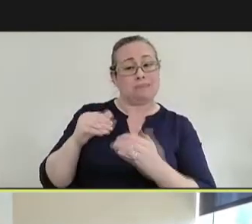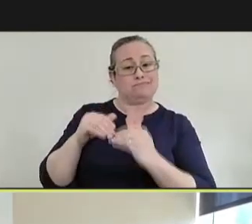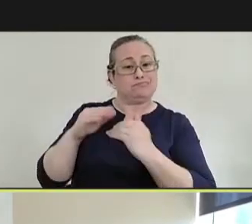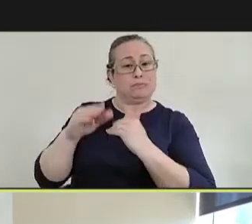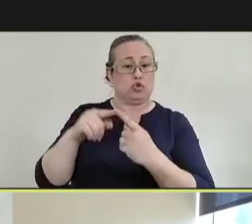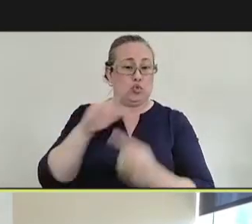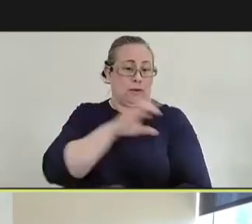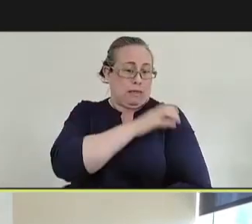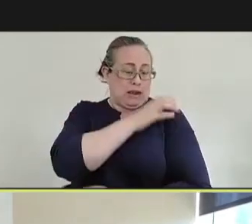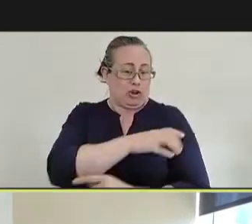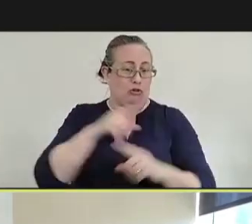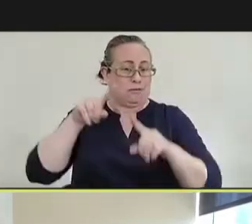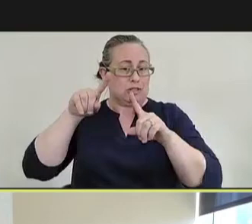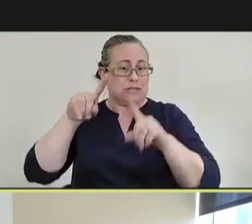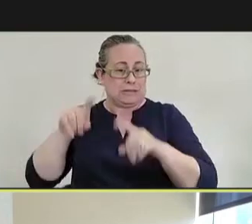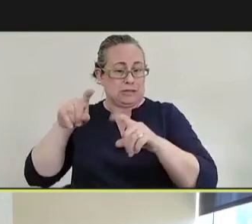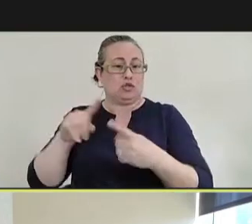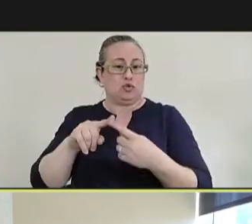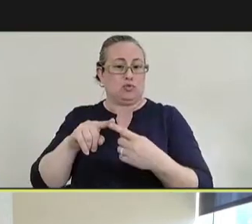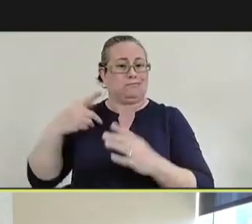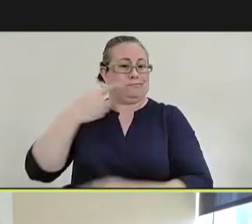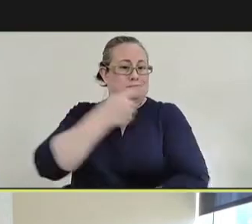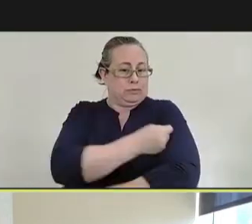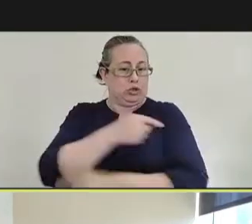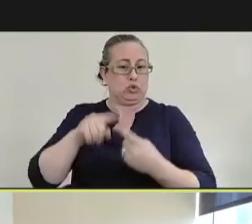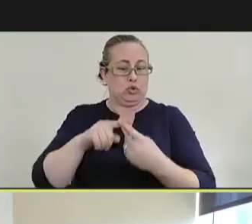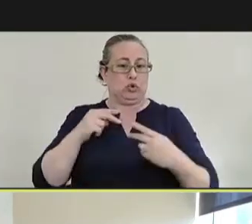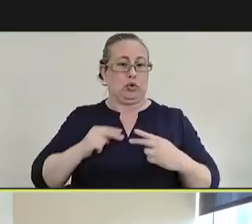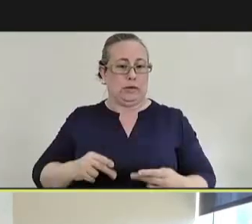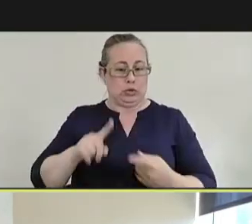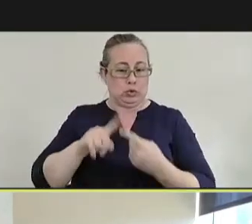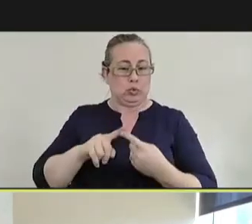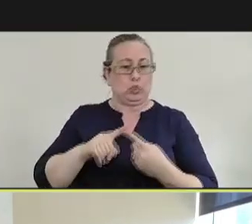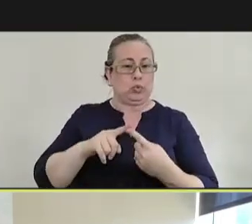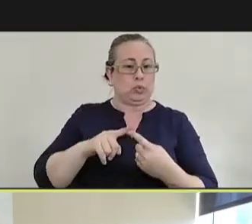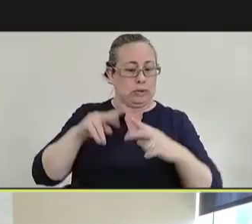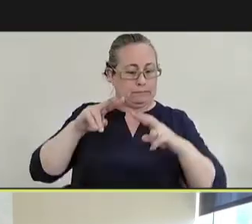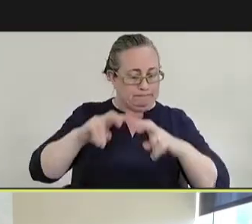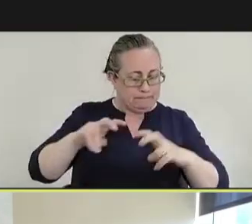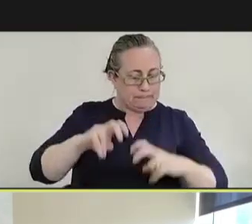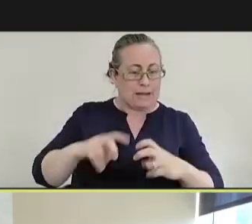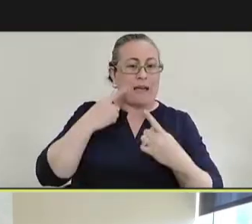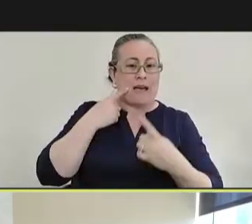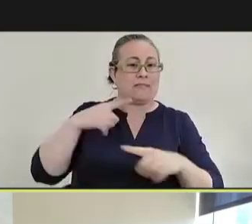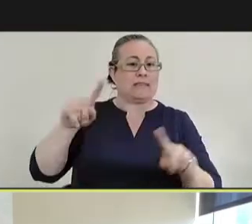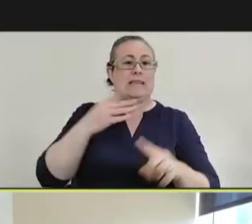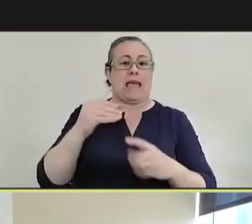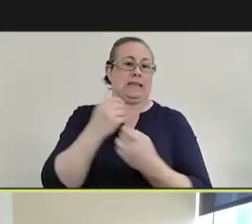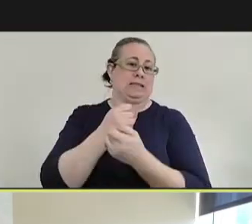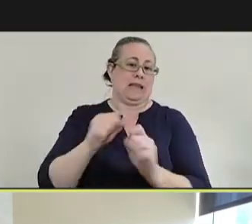into humans to assess efficacy and safety as well. Throughout all of these stages,